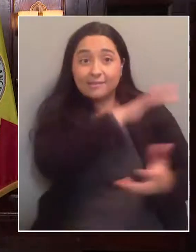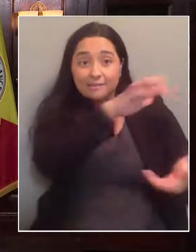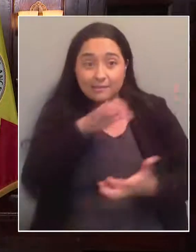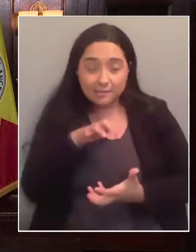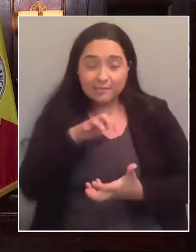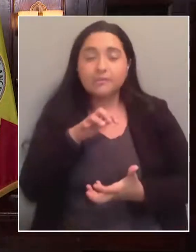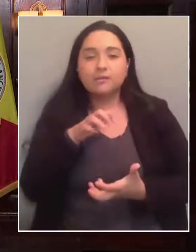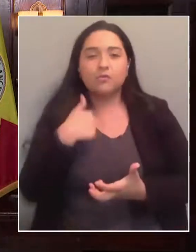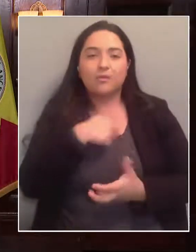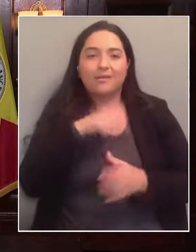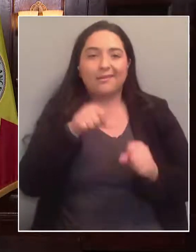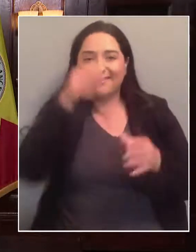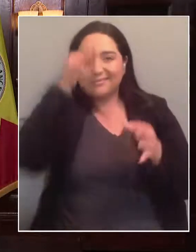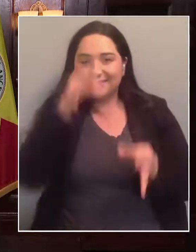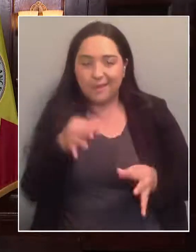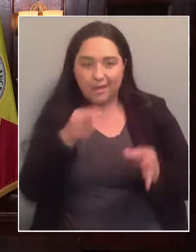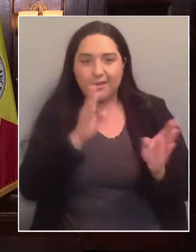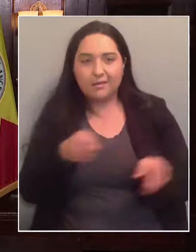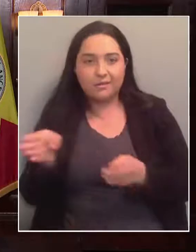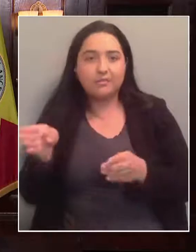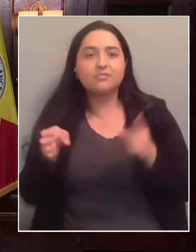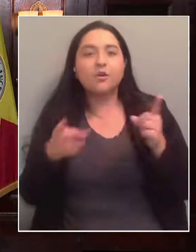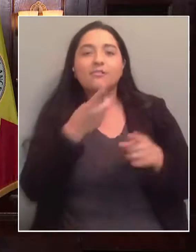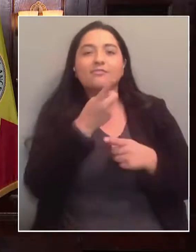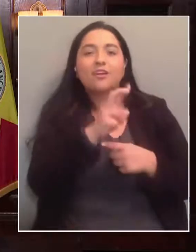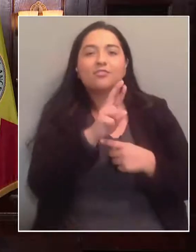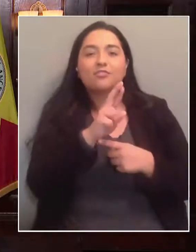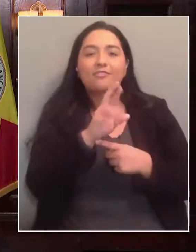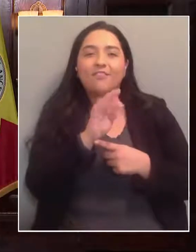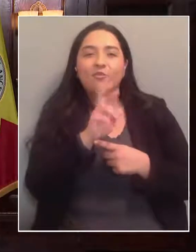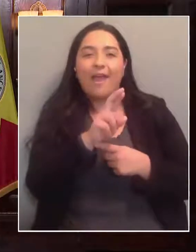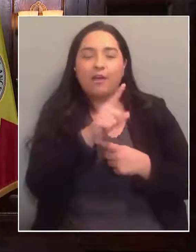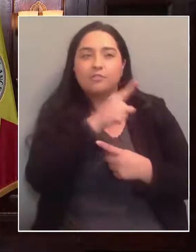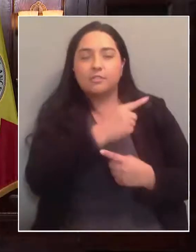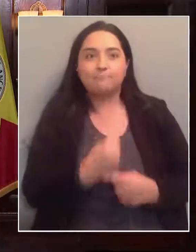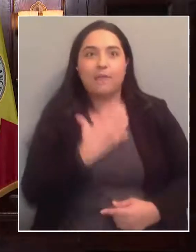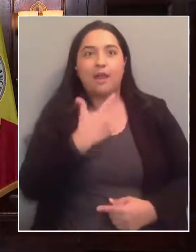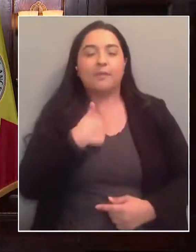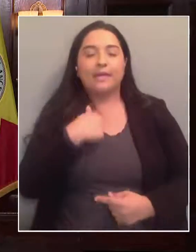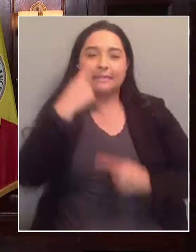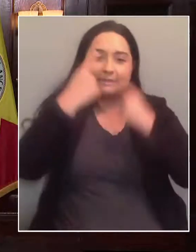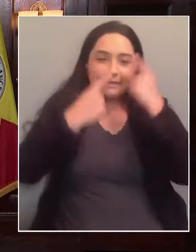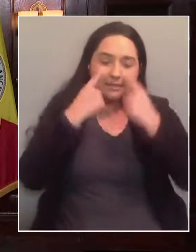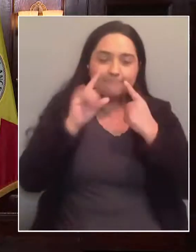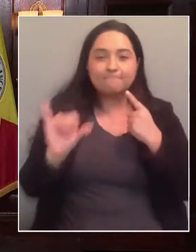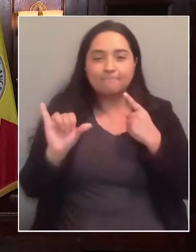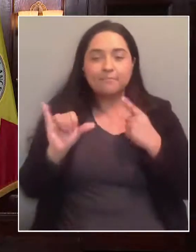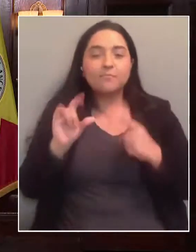KIND OF INSPIRED ME TO THINK ABOUT. WOULD WE WANT TO GO INTO A PLACE WHERE THERE IS FIVE OR